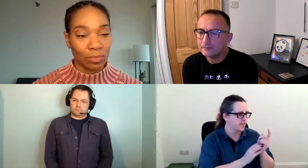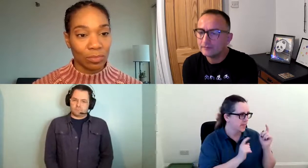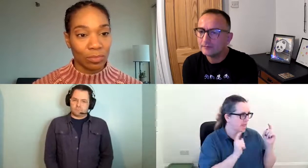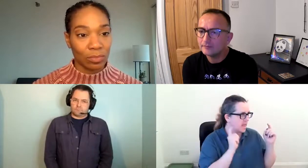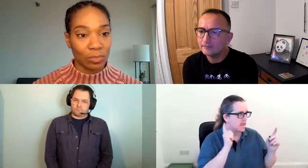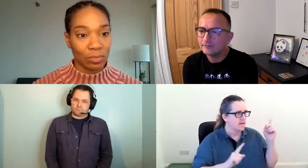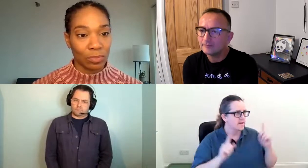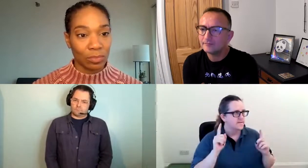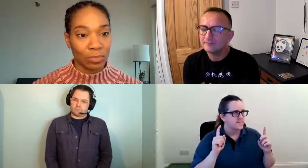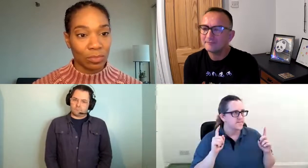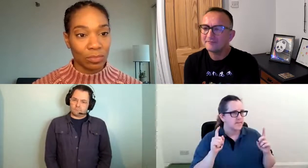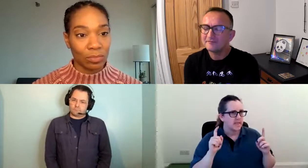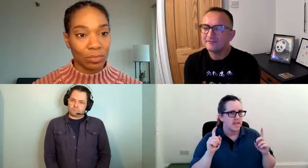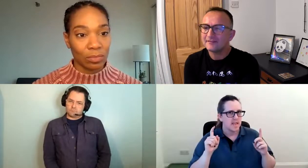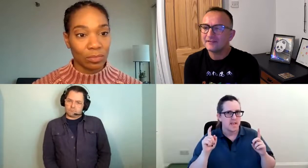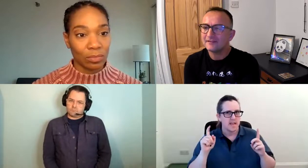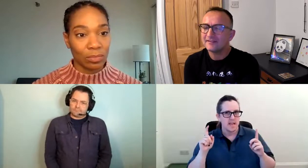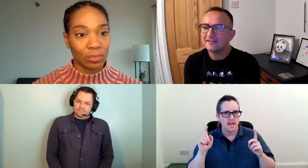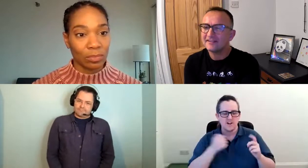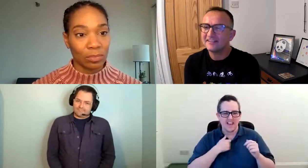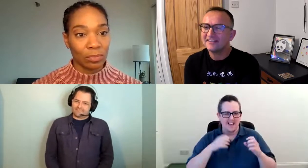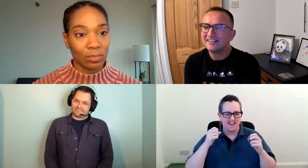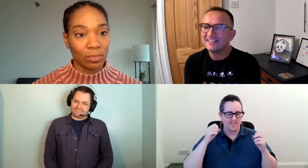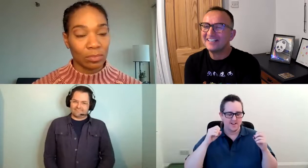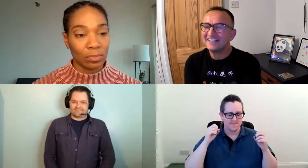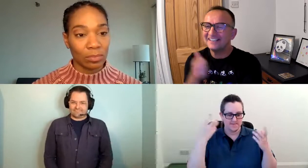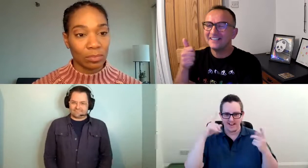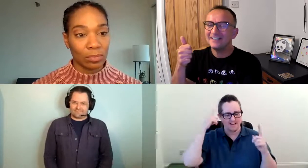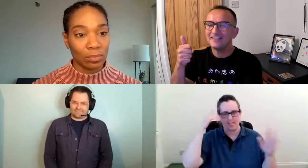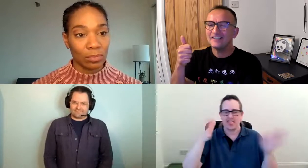that I wanted to bring up so there is that question